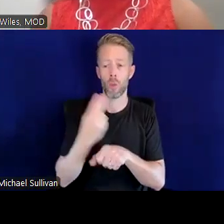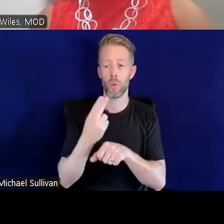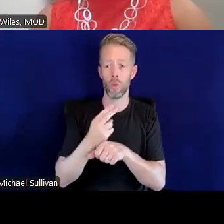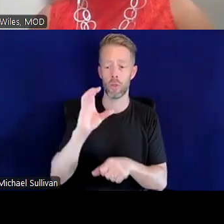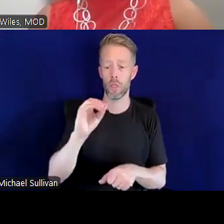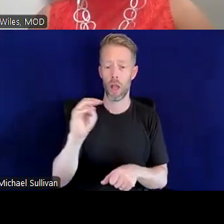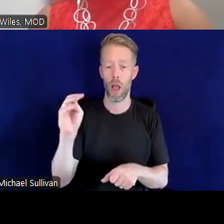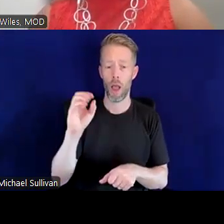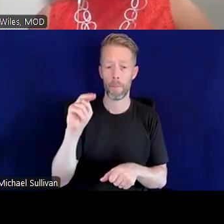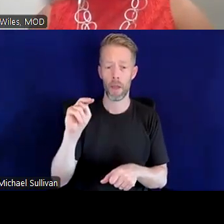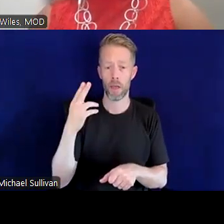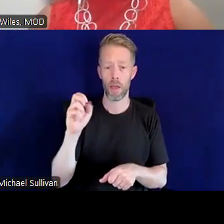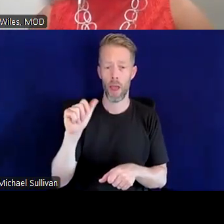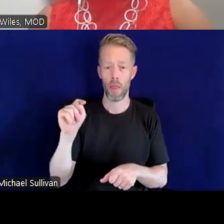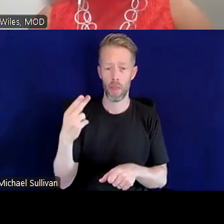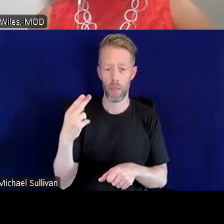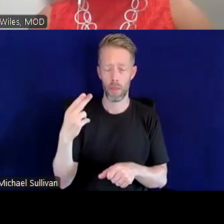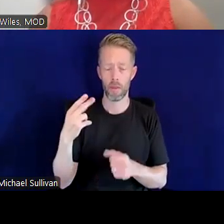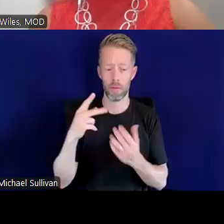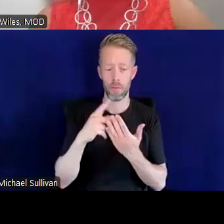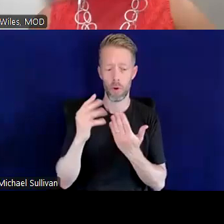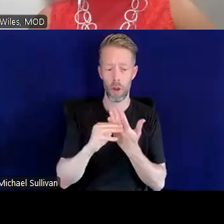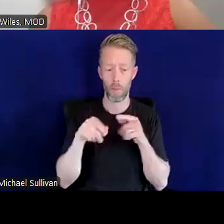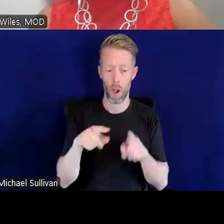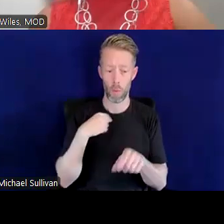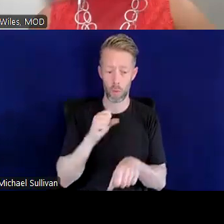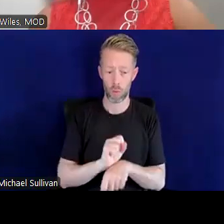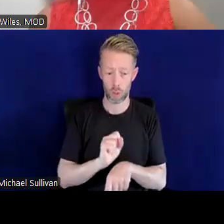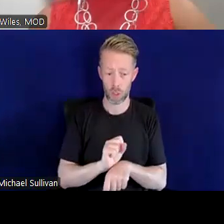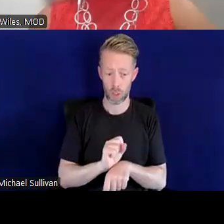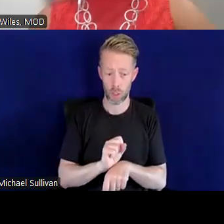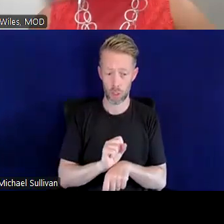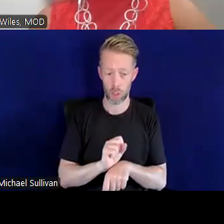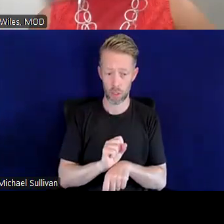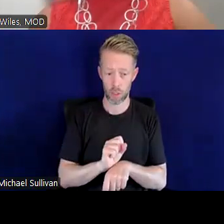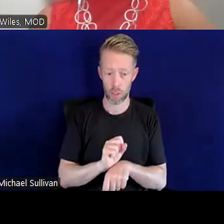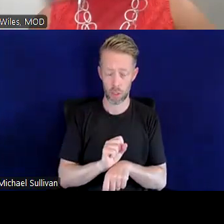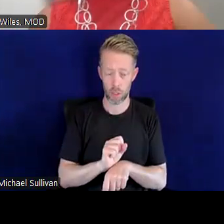using the CommonHealth program while I was working and